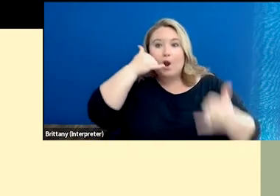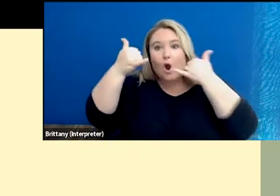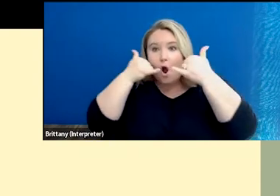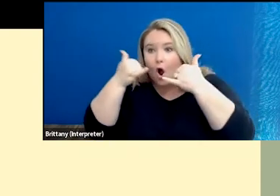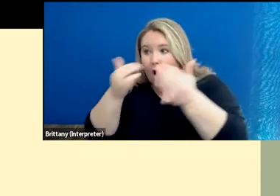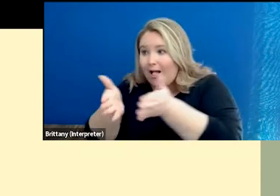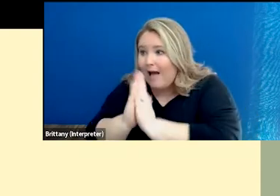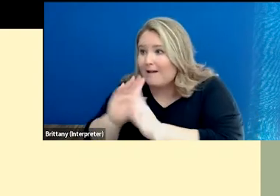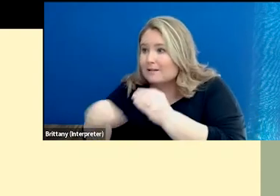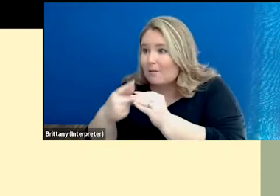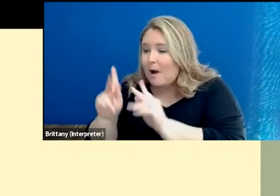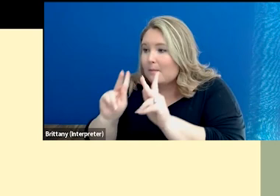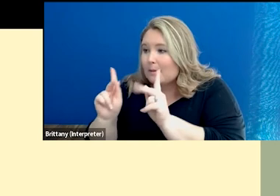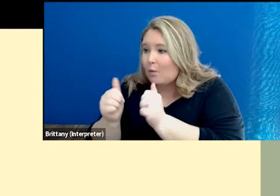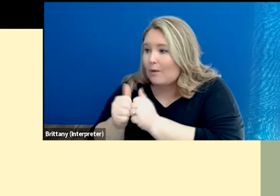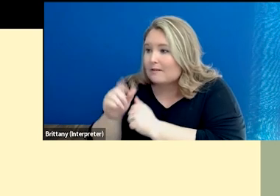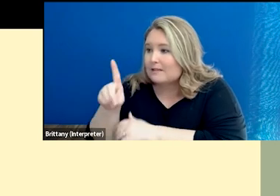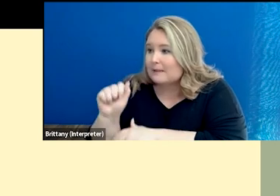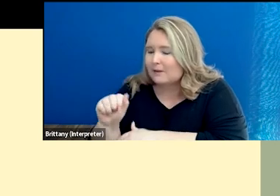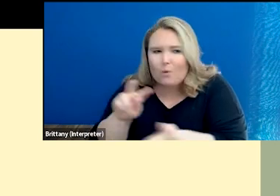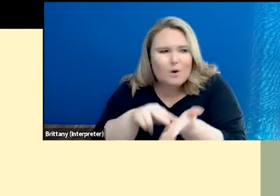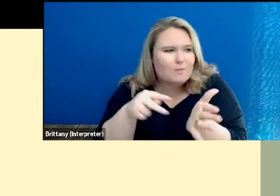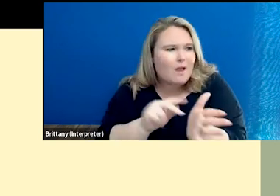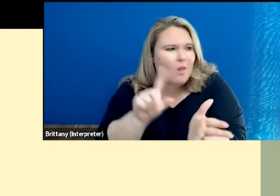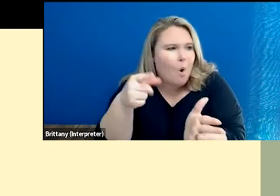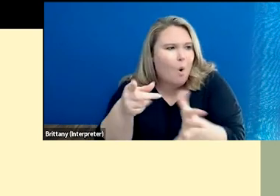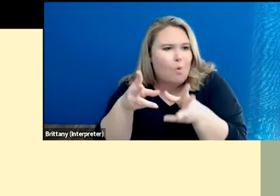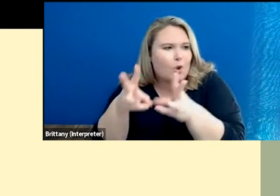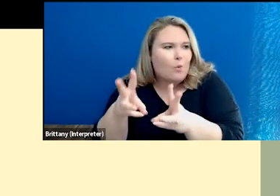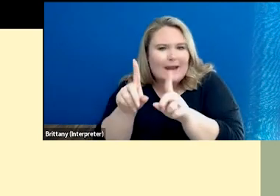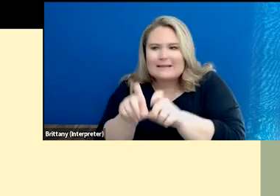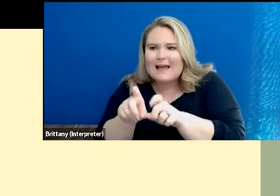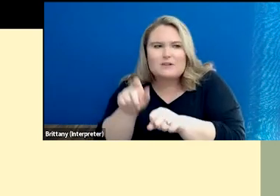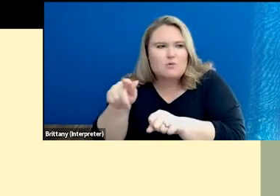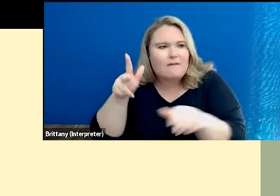What do you mean only way you can get a test is to drive through somewhere?